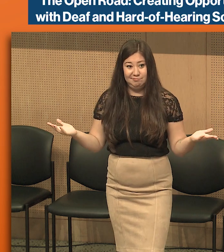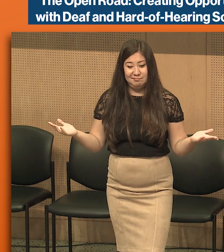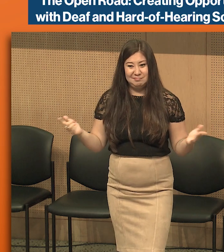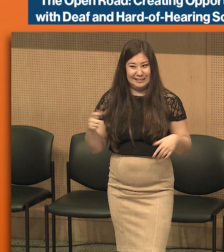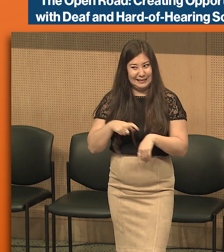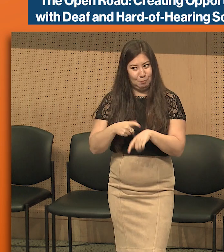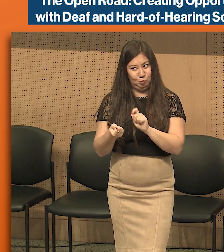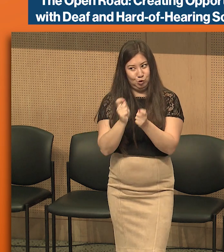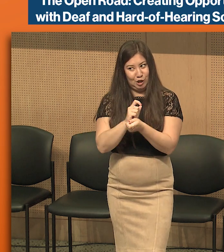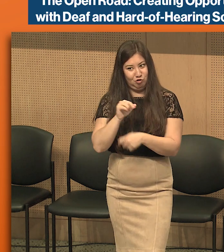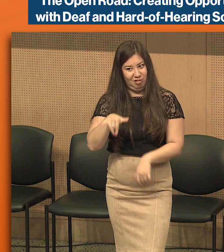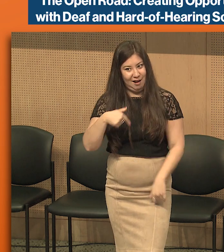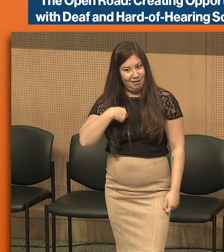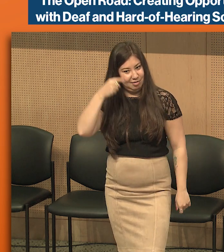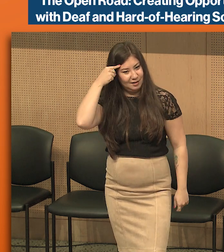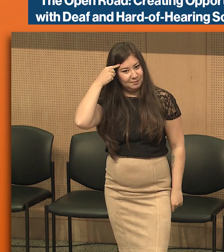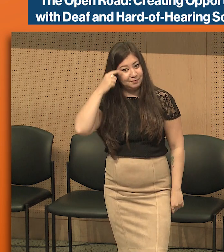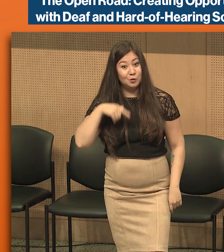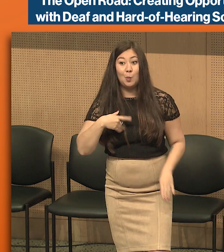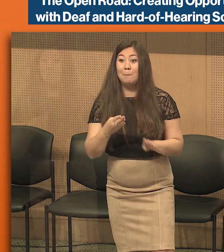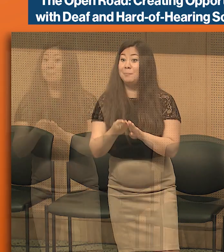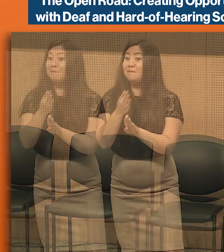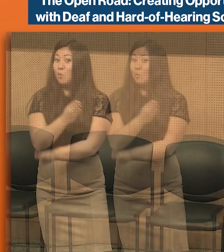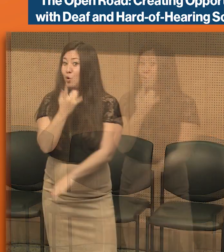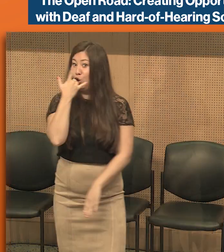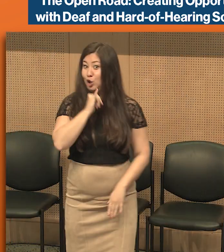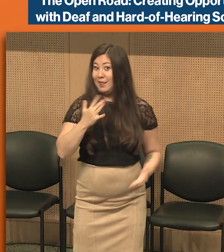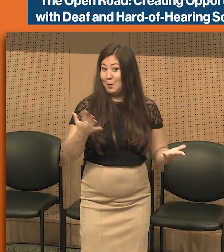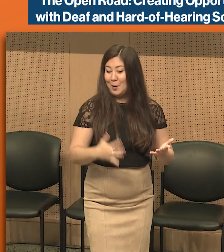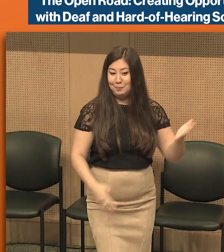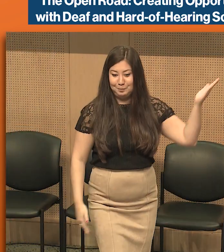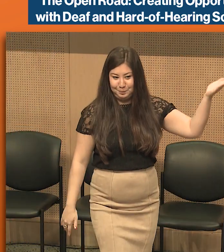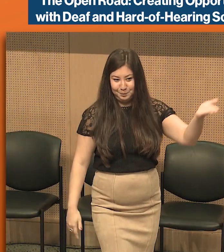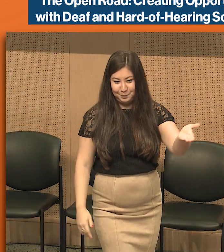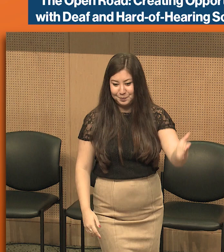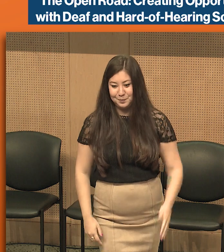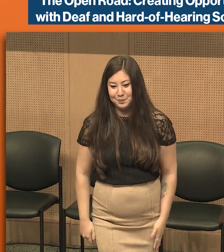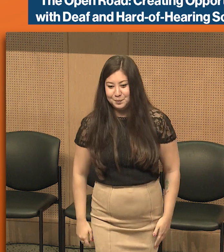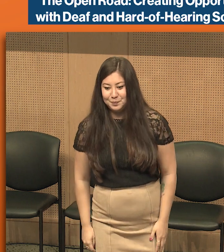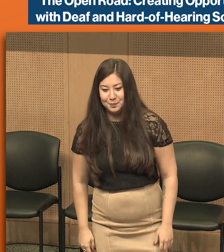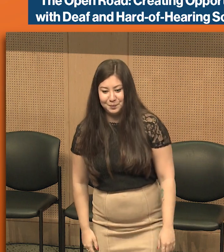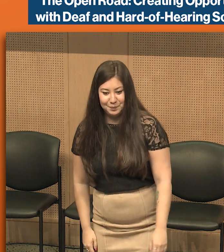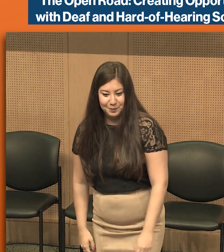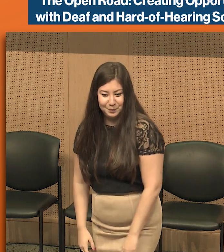But I'm done with that. I don't want to talk about that anymore. I just want to change the way